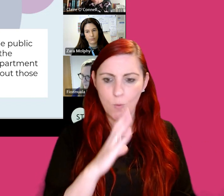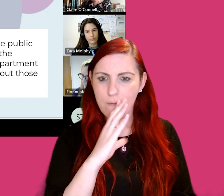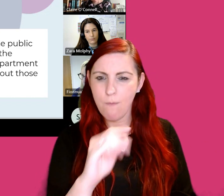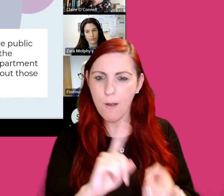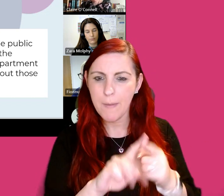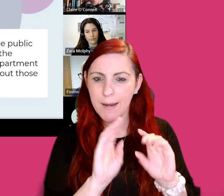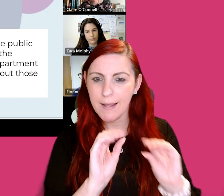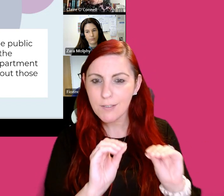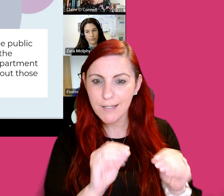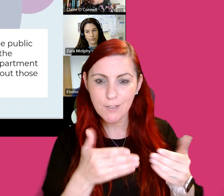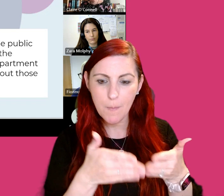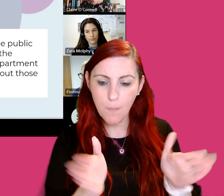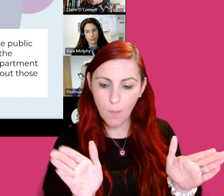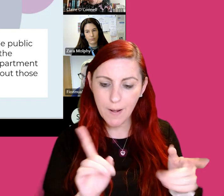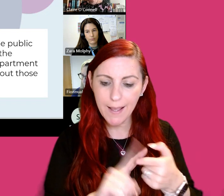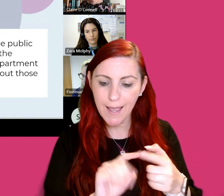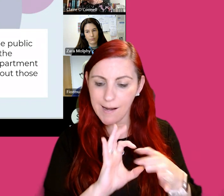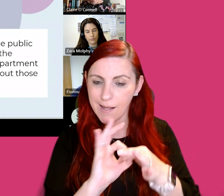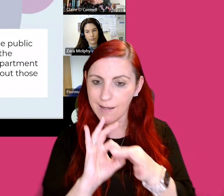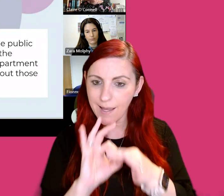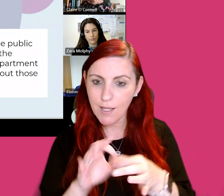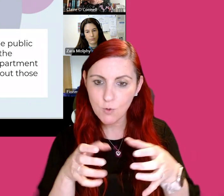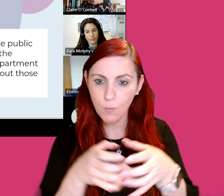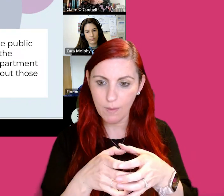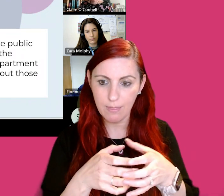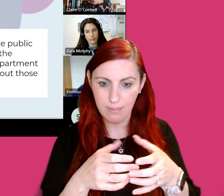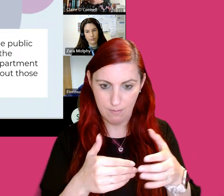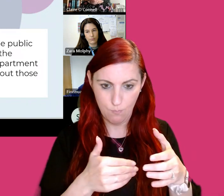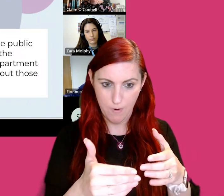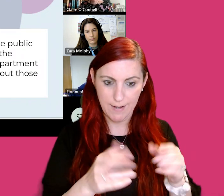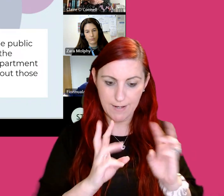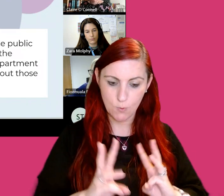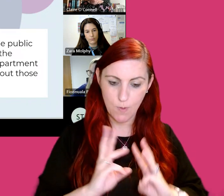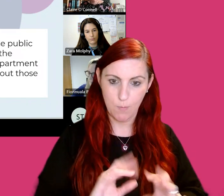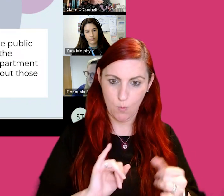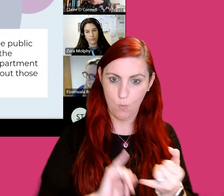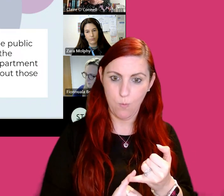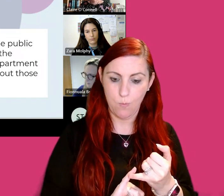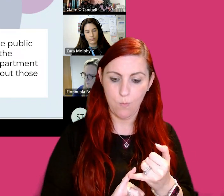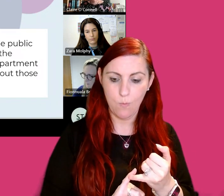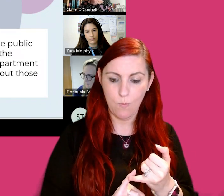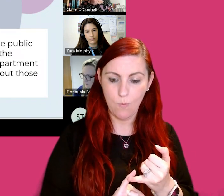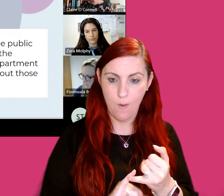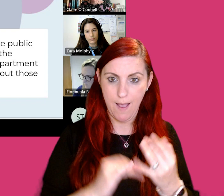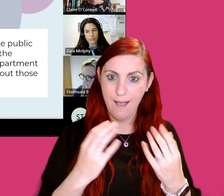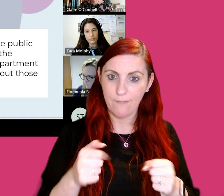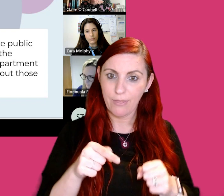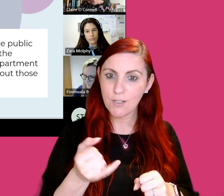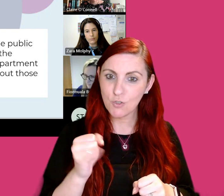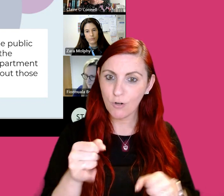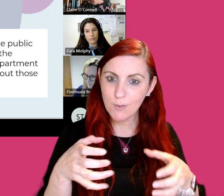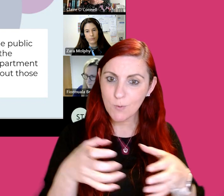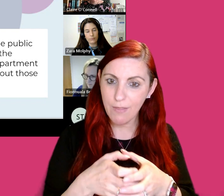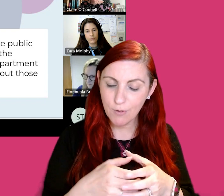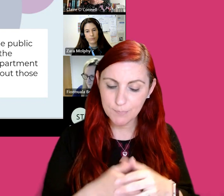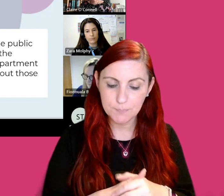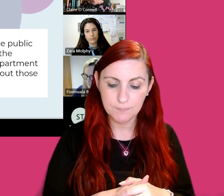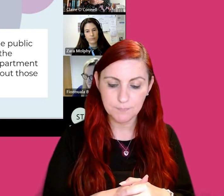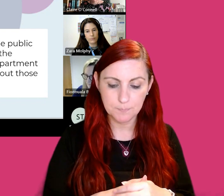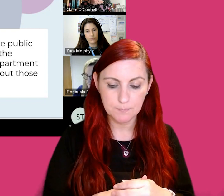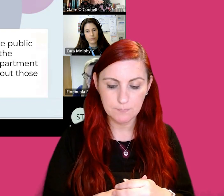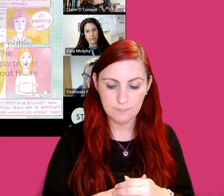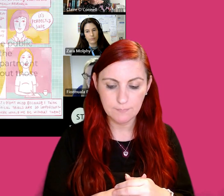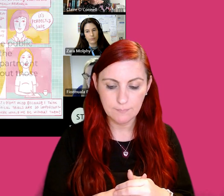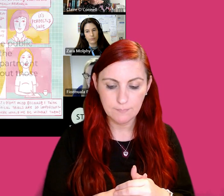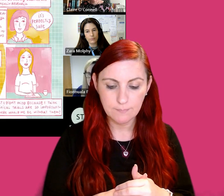the public and engage with the uh pregnant women who were going through this journey together um